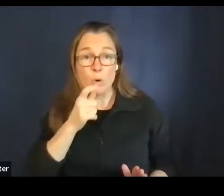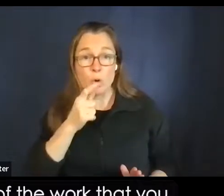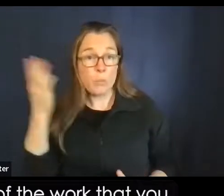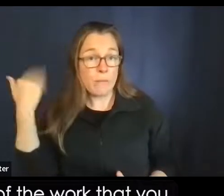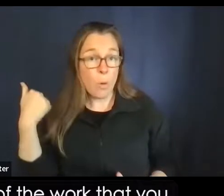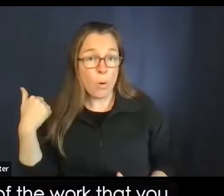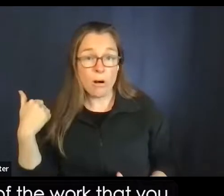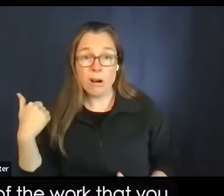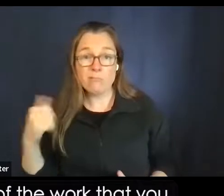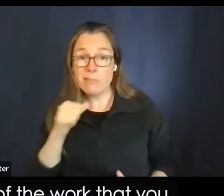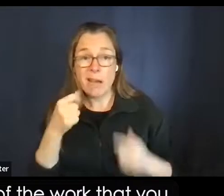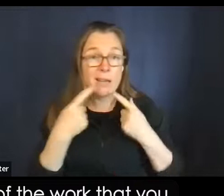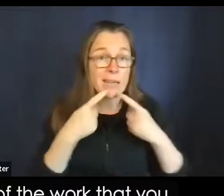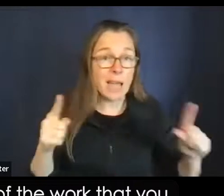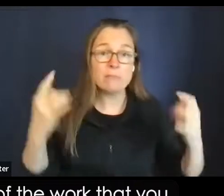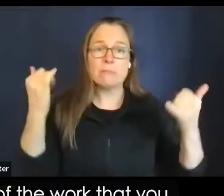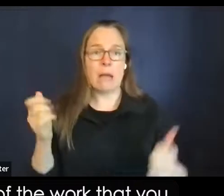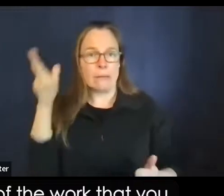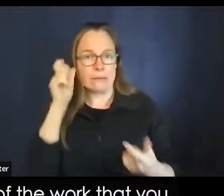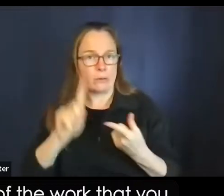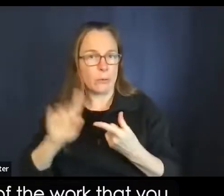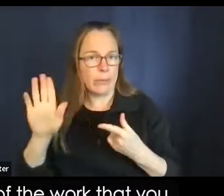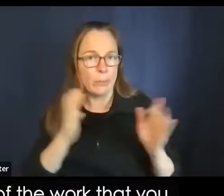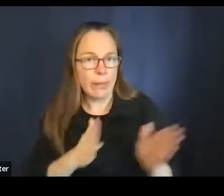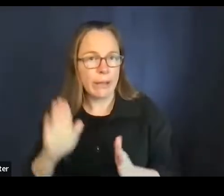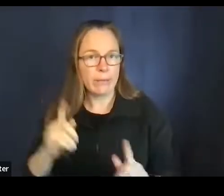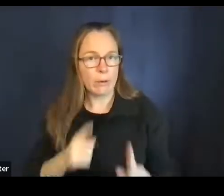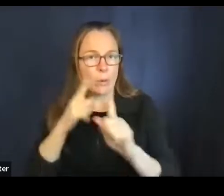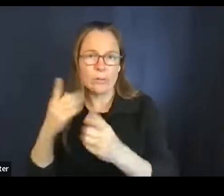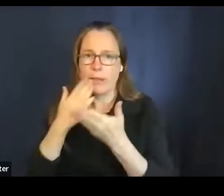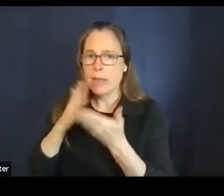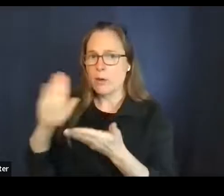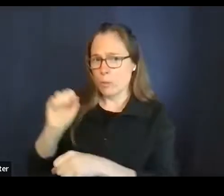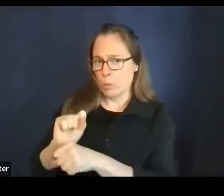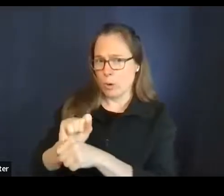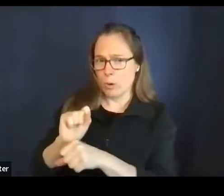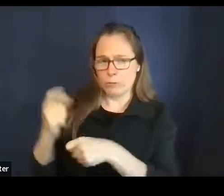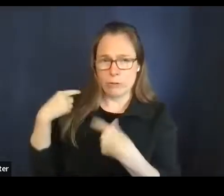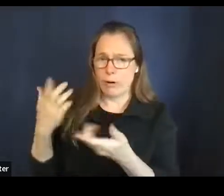And we're very appreciative of the work that you did and the way you did it. So thank you. Thank you very much.